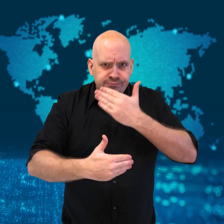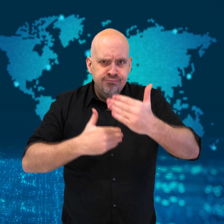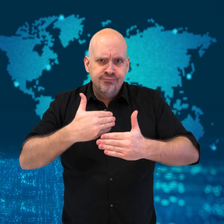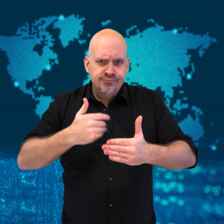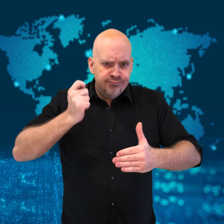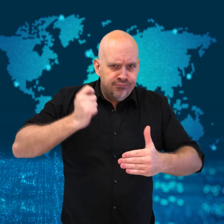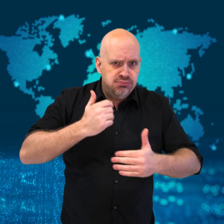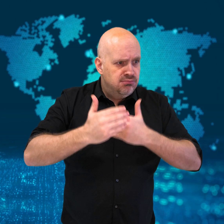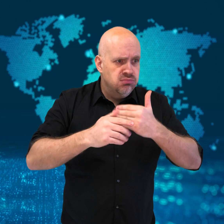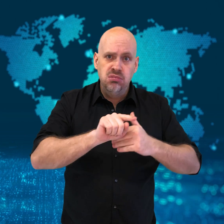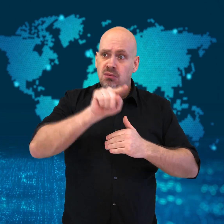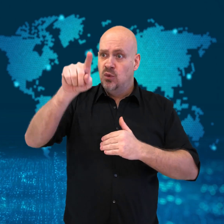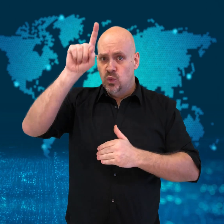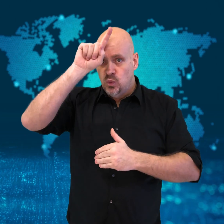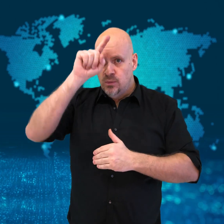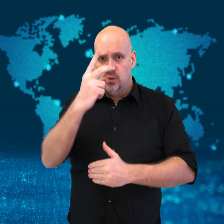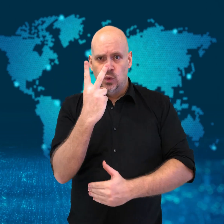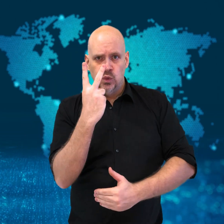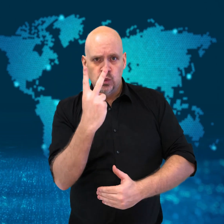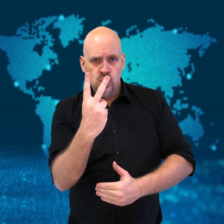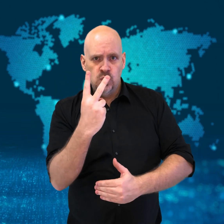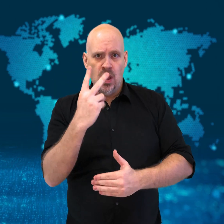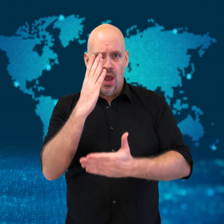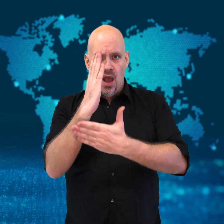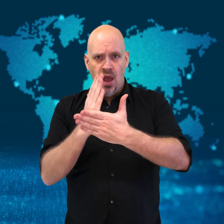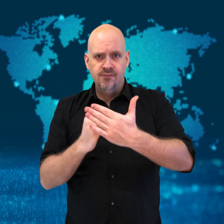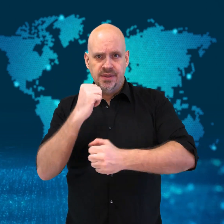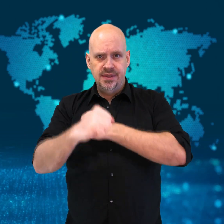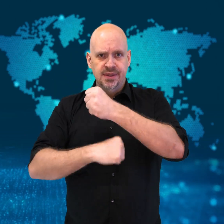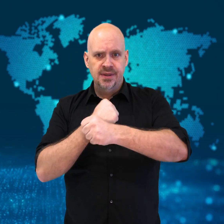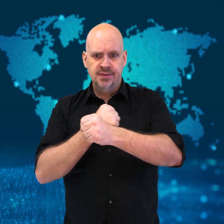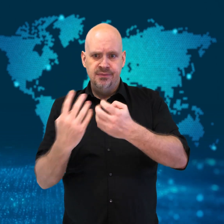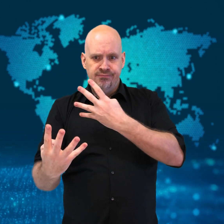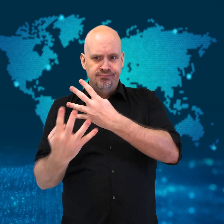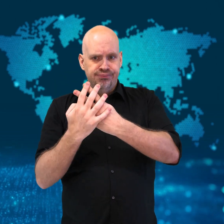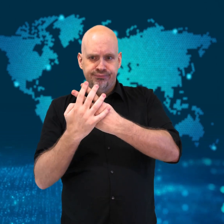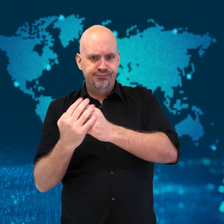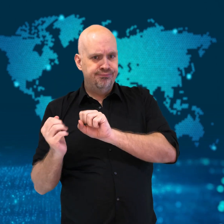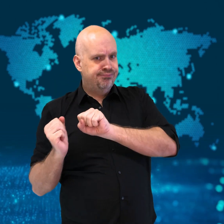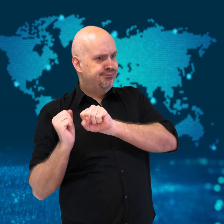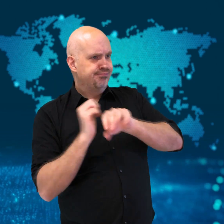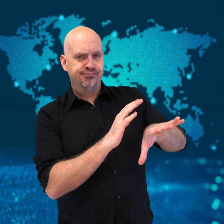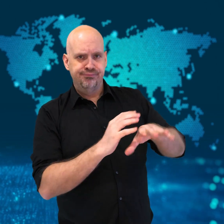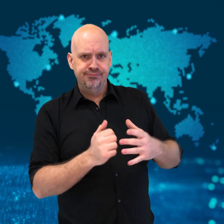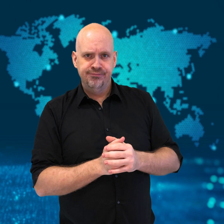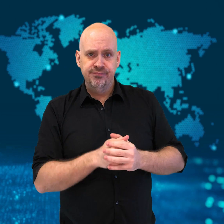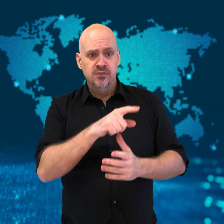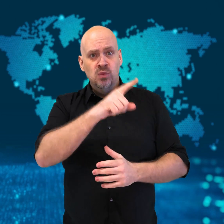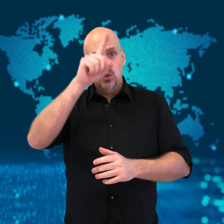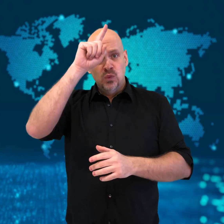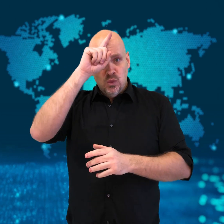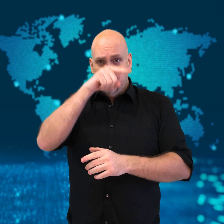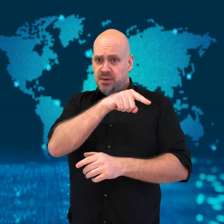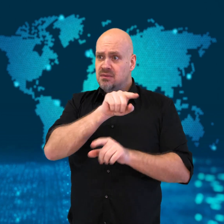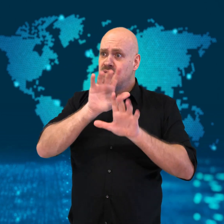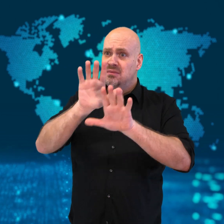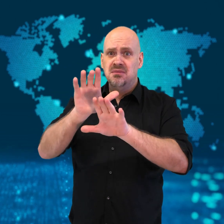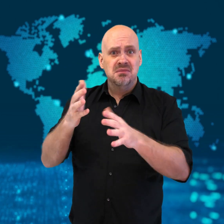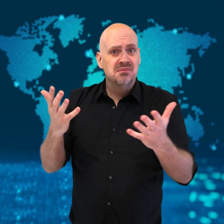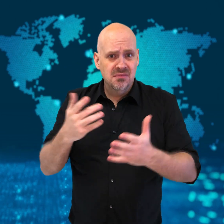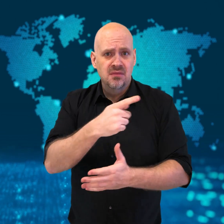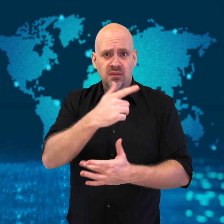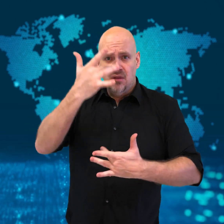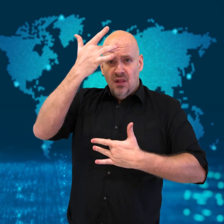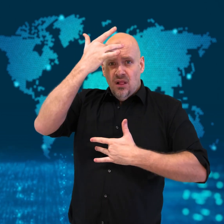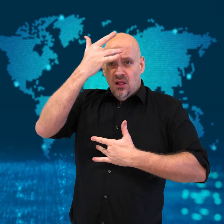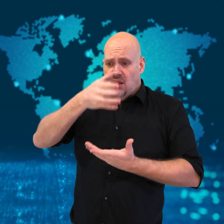ordered him to serve 2 and half years in jail for violating his